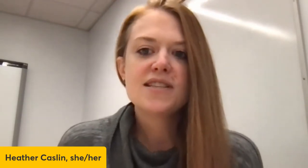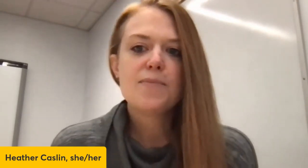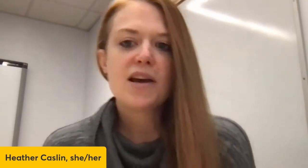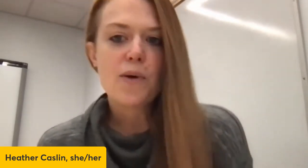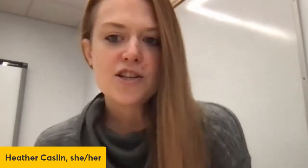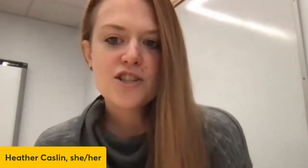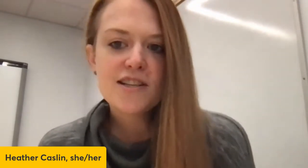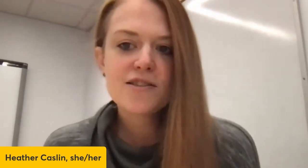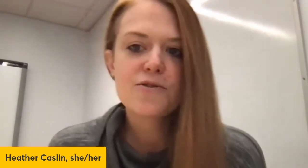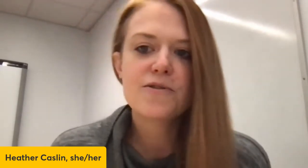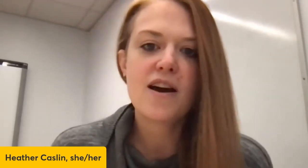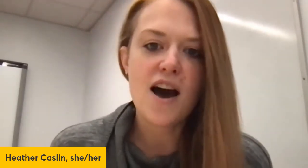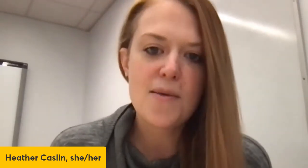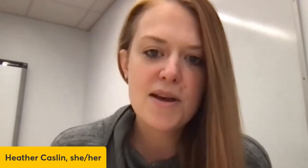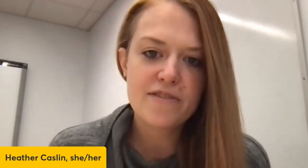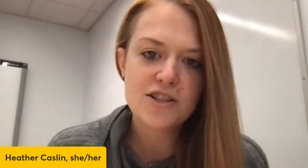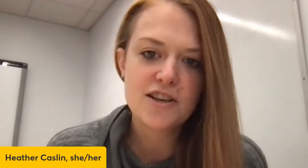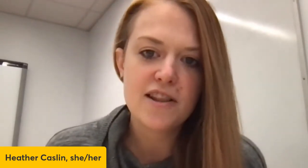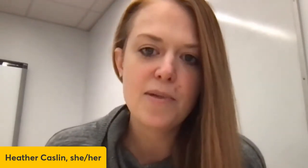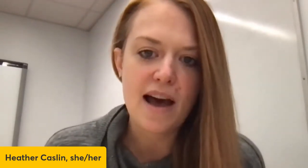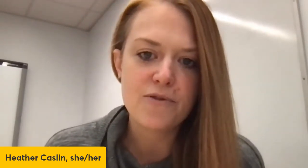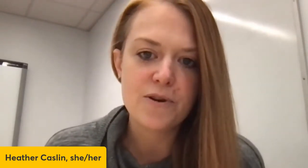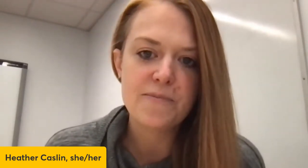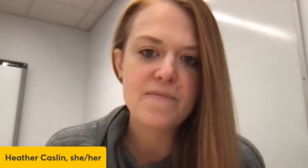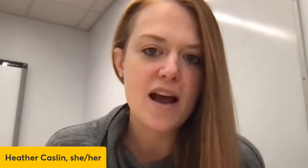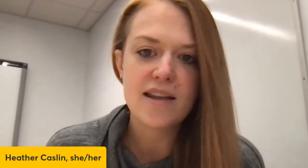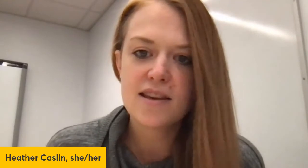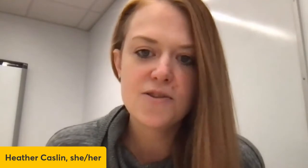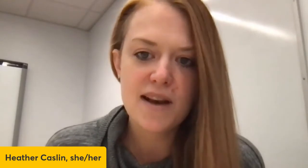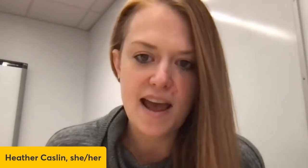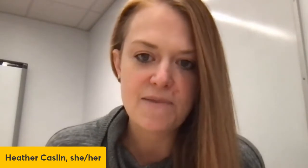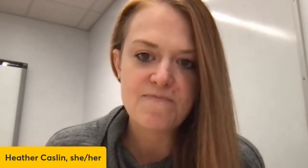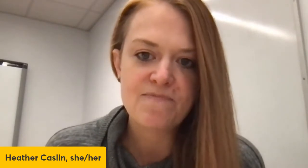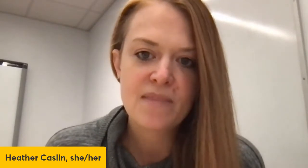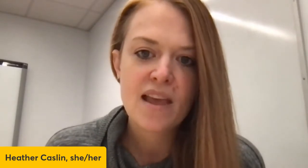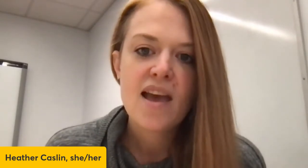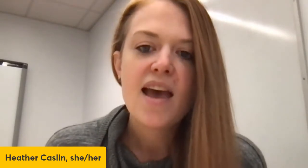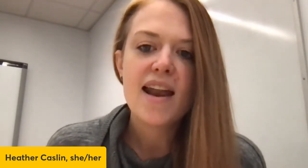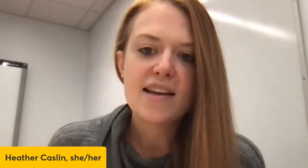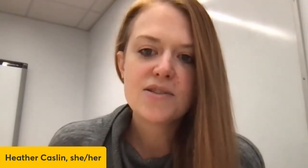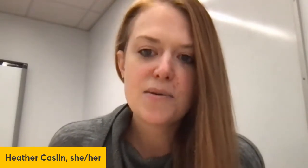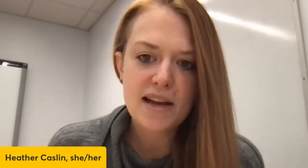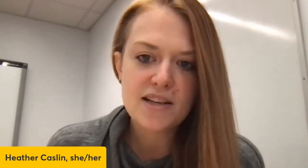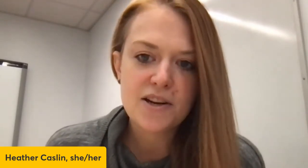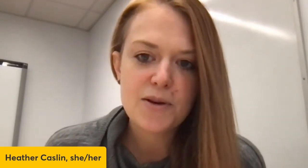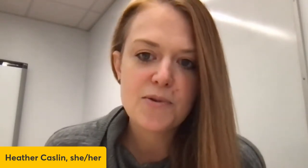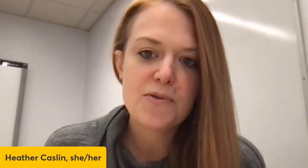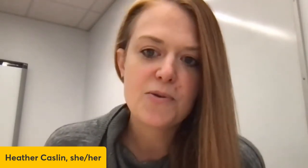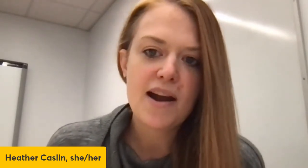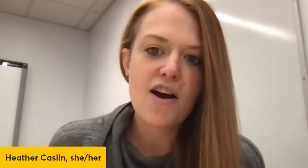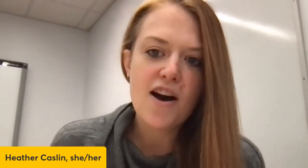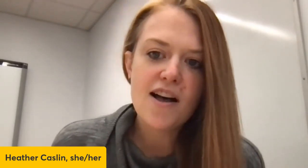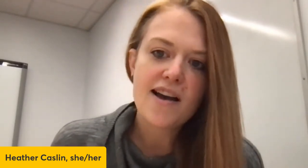can submit questions through the comment function on the platform, not the q&a. And as a reminder, we will require all